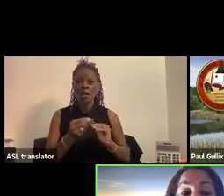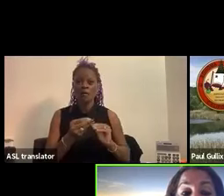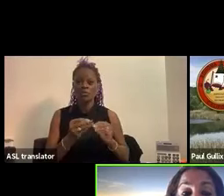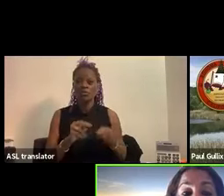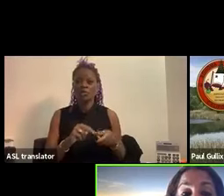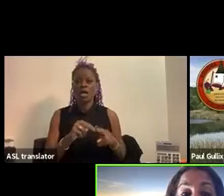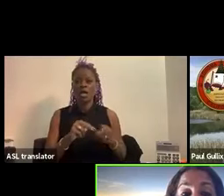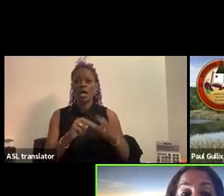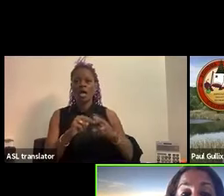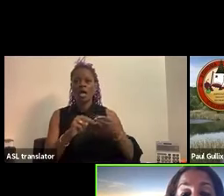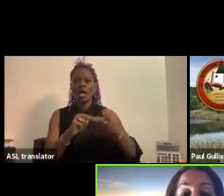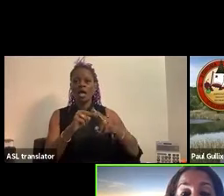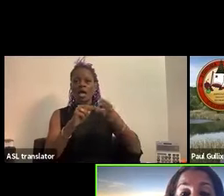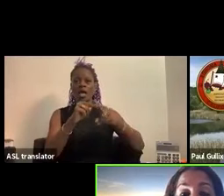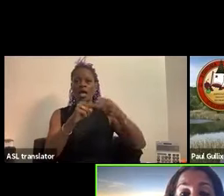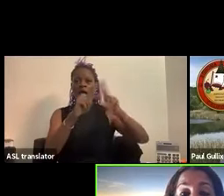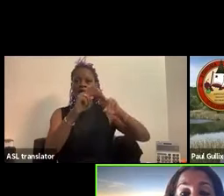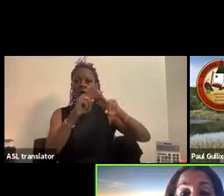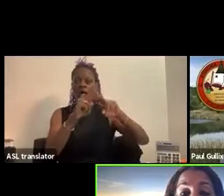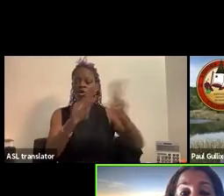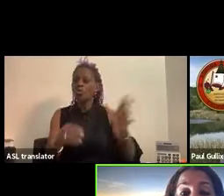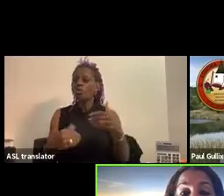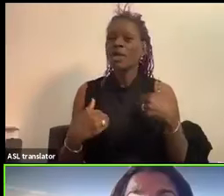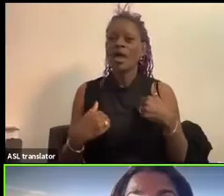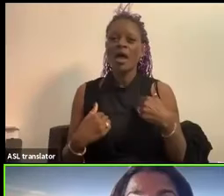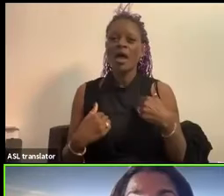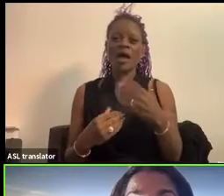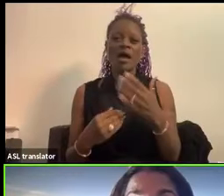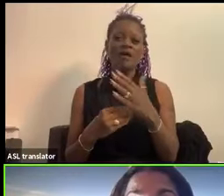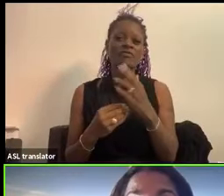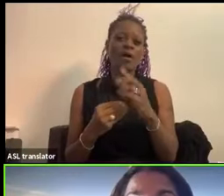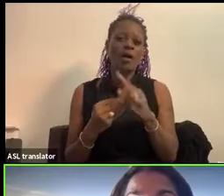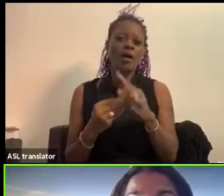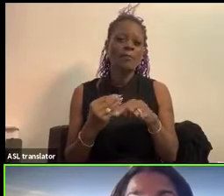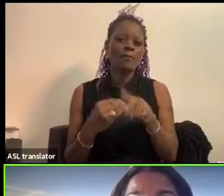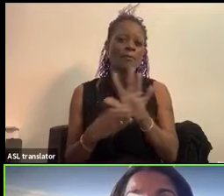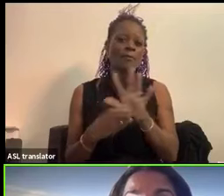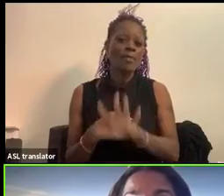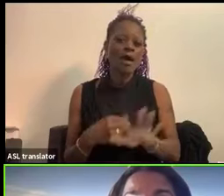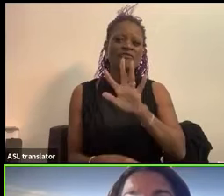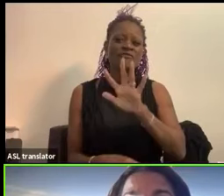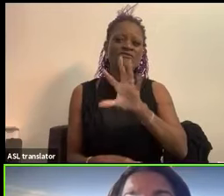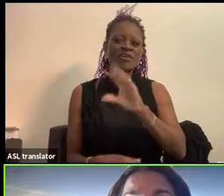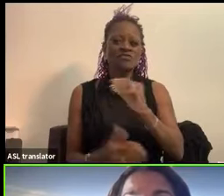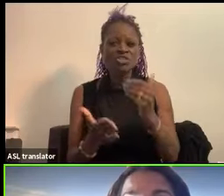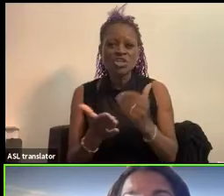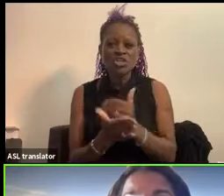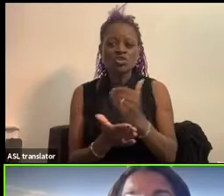We are now averaging about 50 new cases each day, nearly 10 new daily cases per